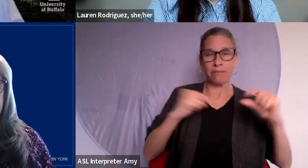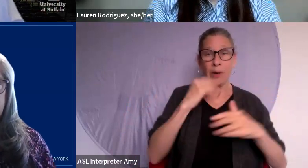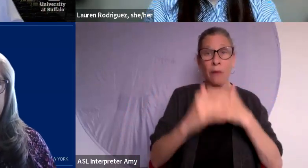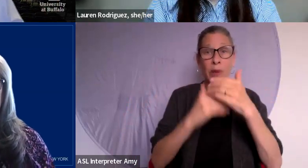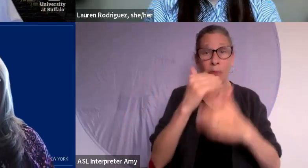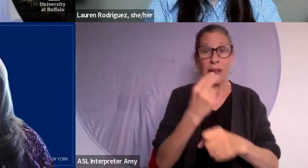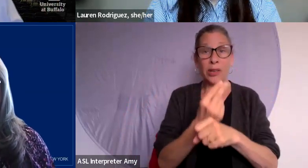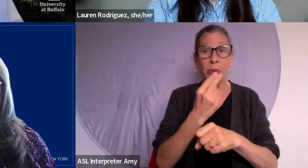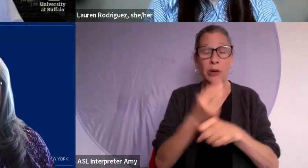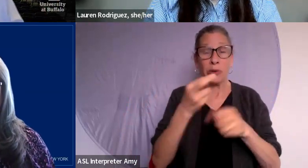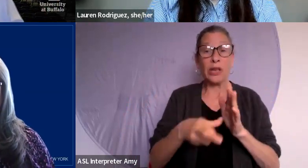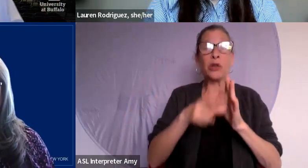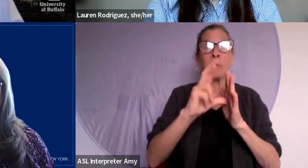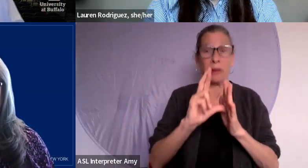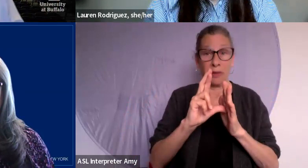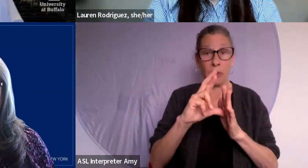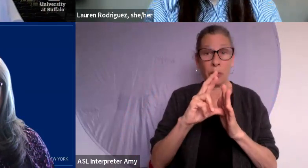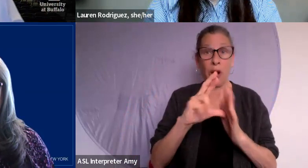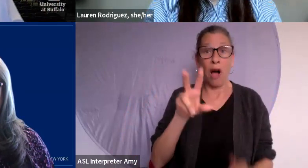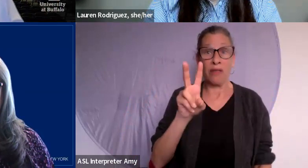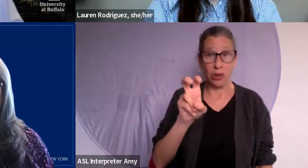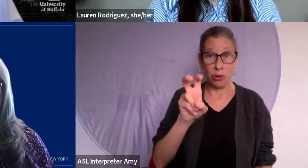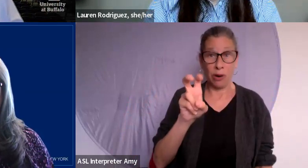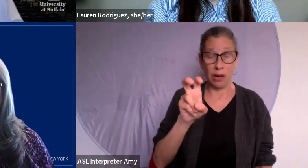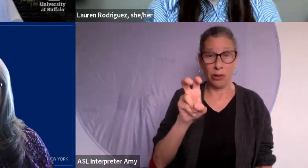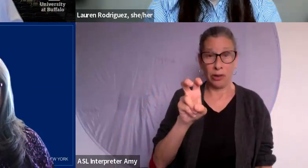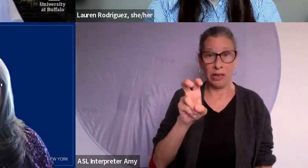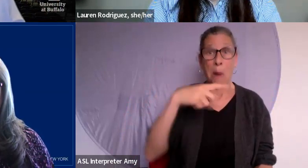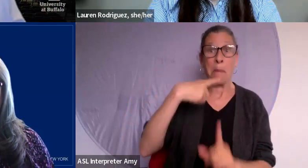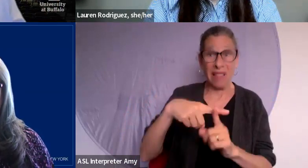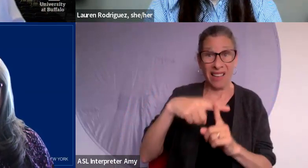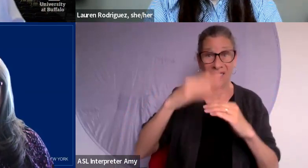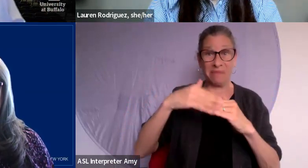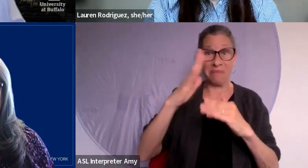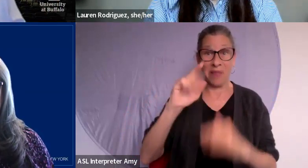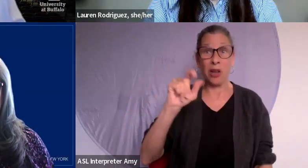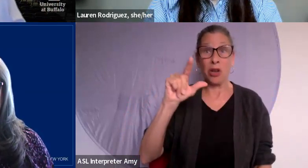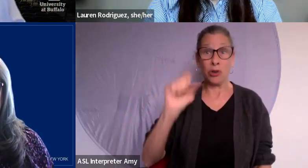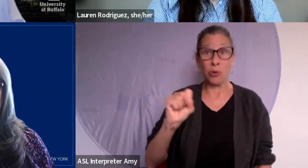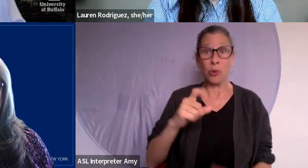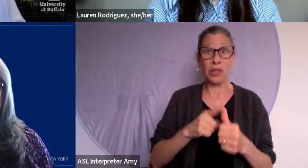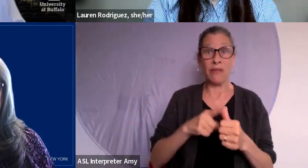review of those 200 Plus tools. The first step is determining